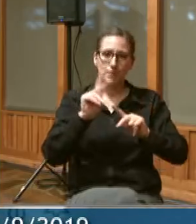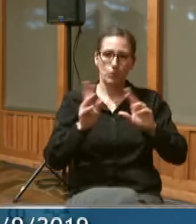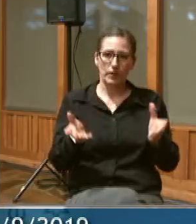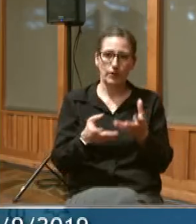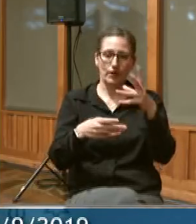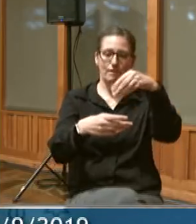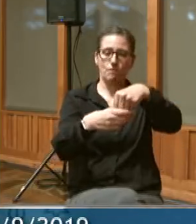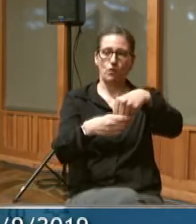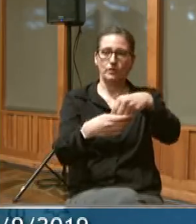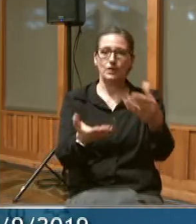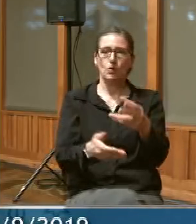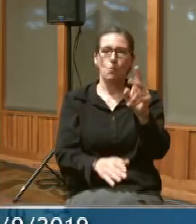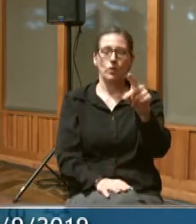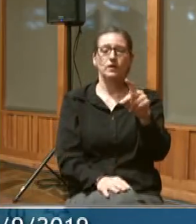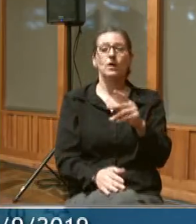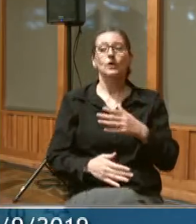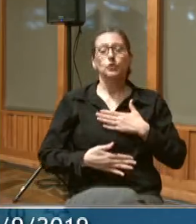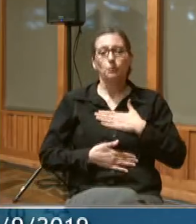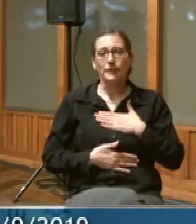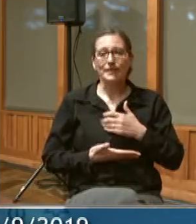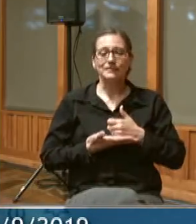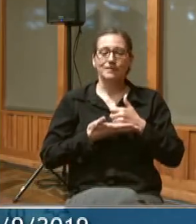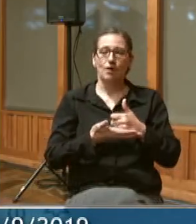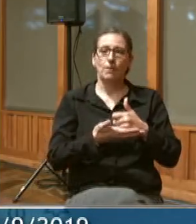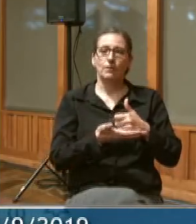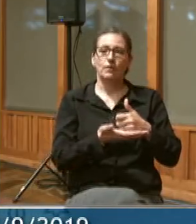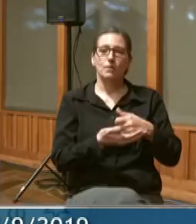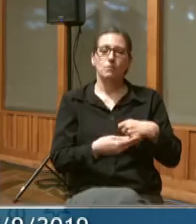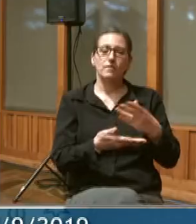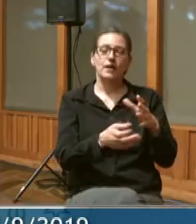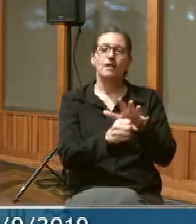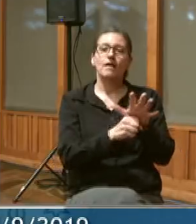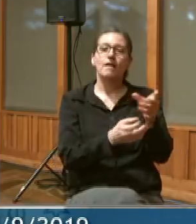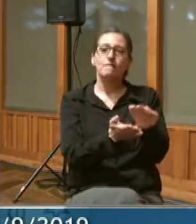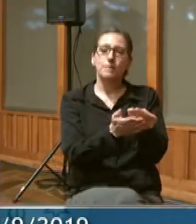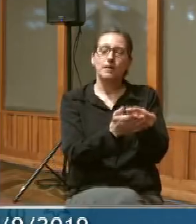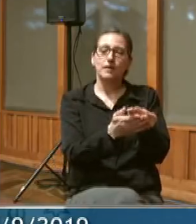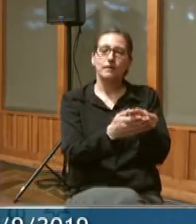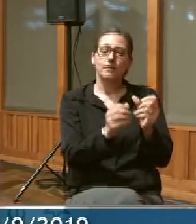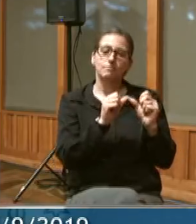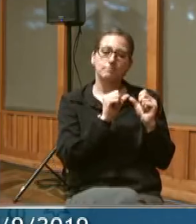POPULATION IN PORTLAND. SO PLEASE HELP PARKS MAKE IT